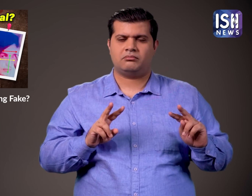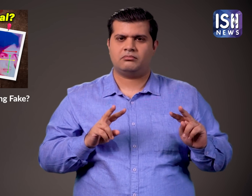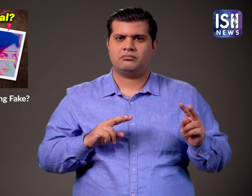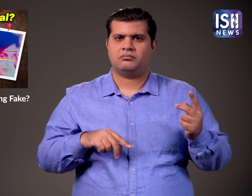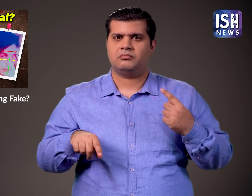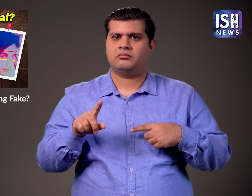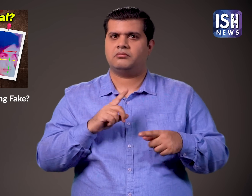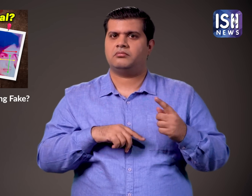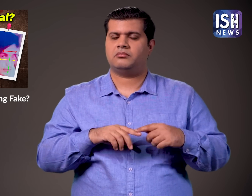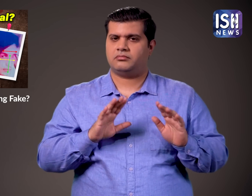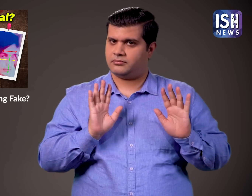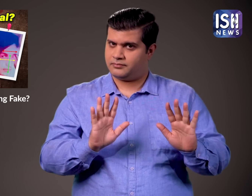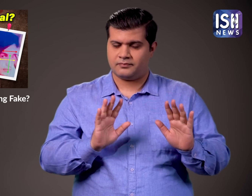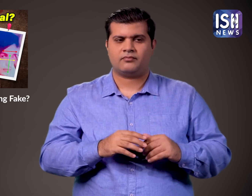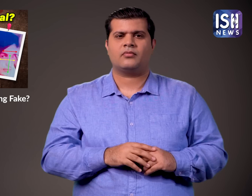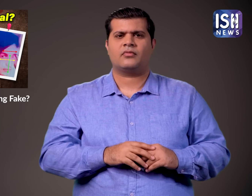Ooohh!